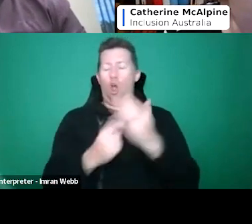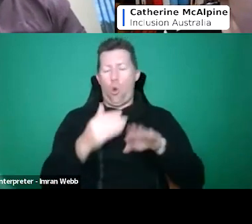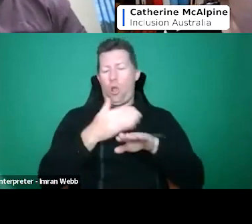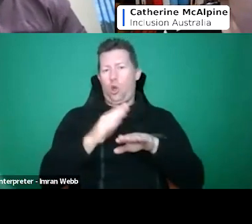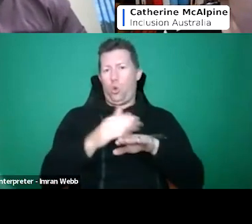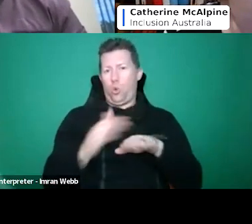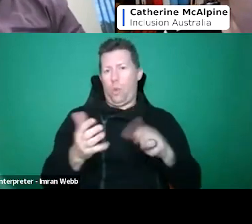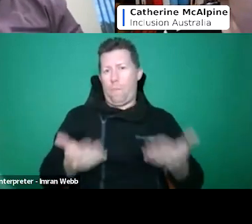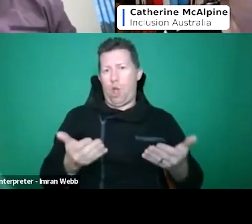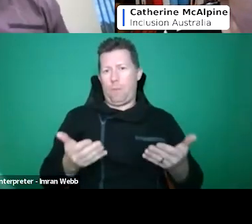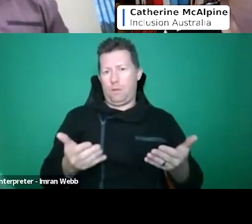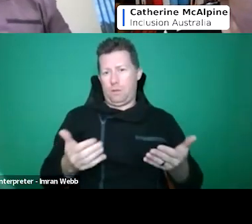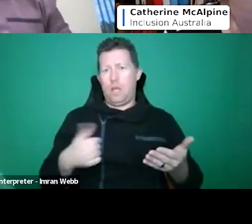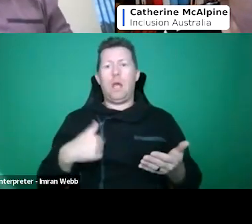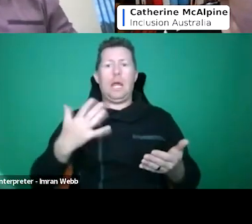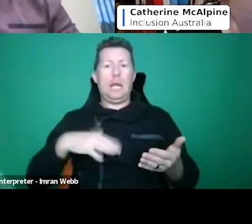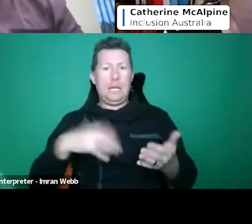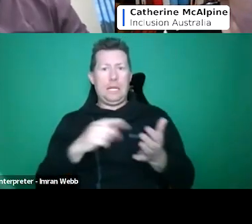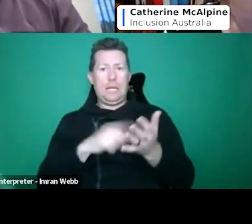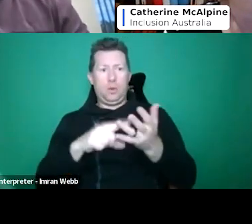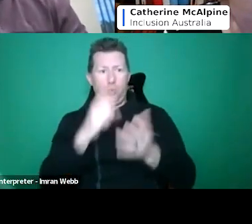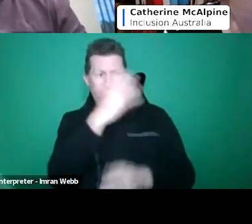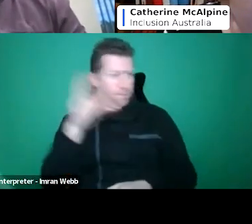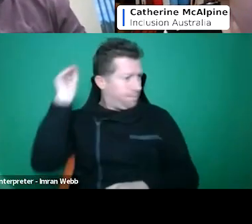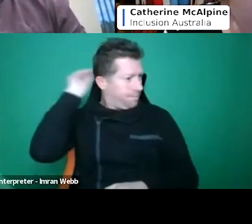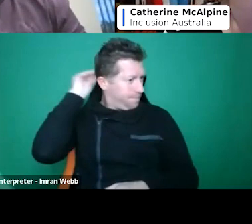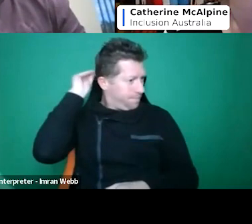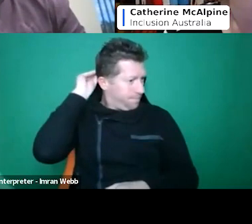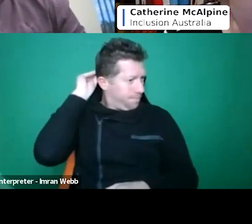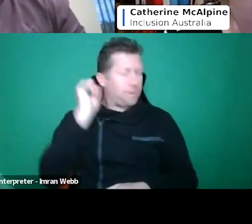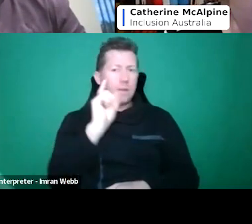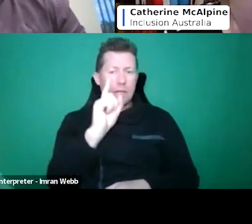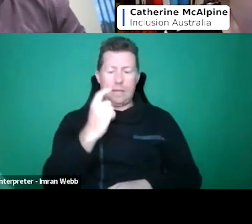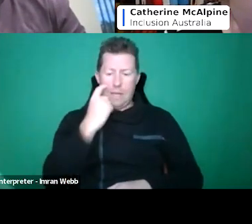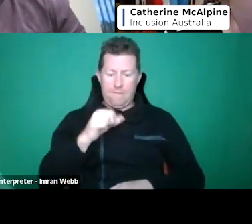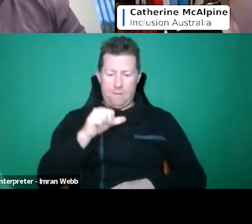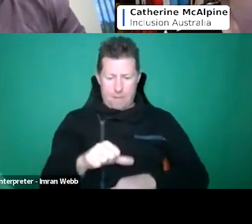and we need to be really conscious that we need to take careful steps